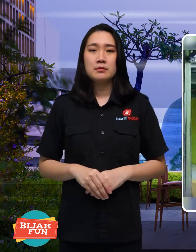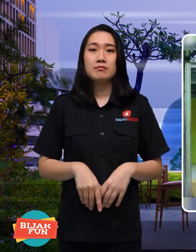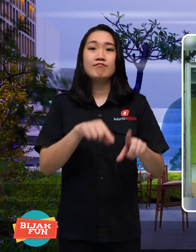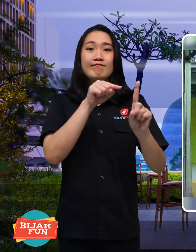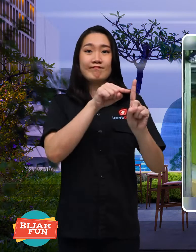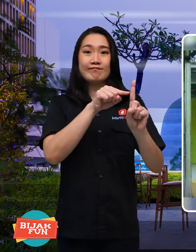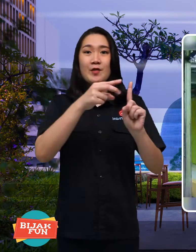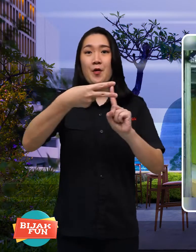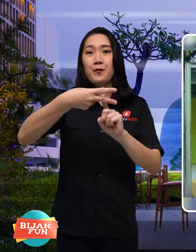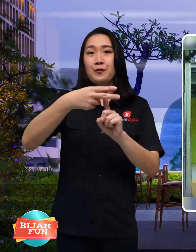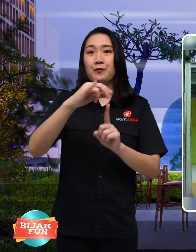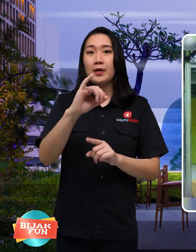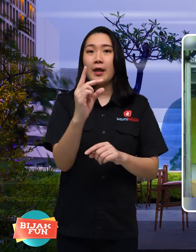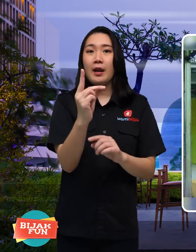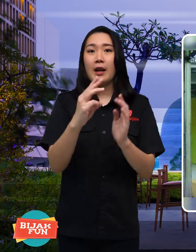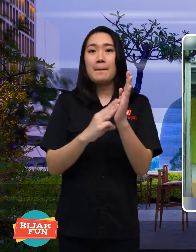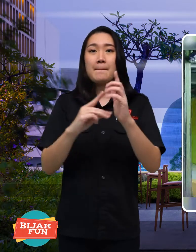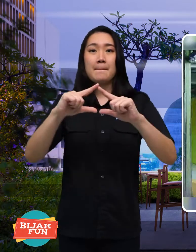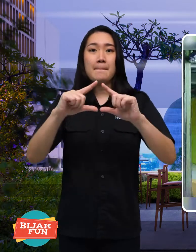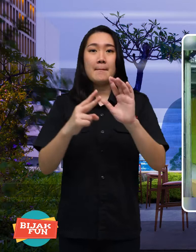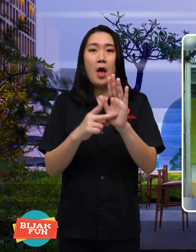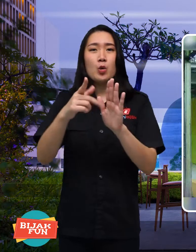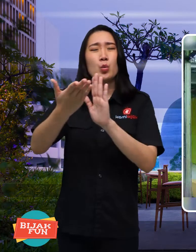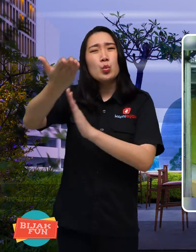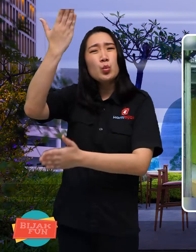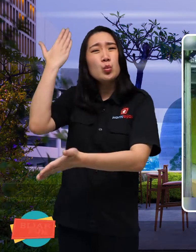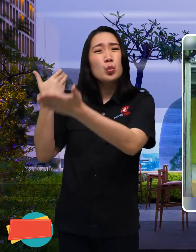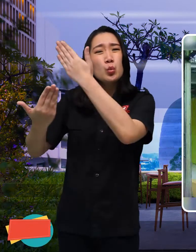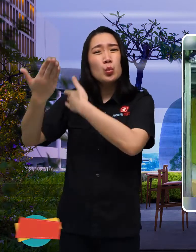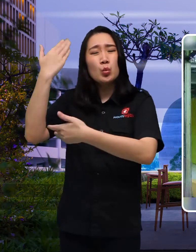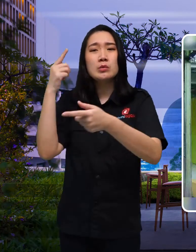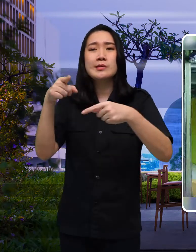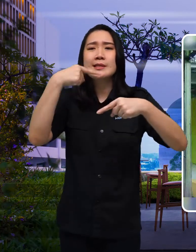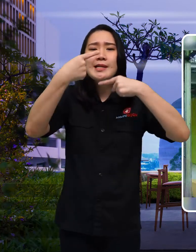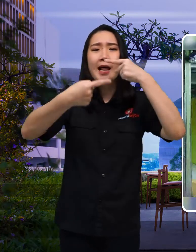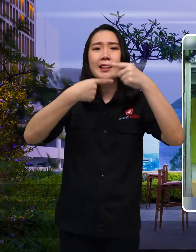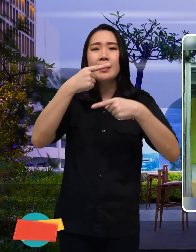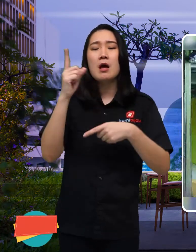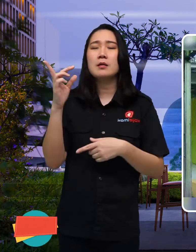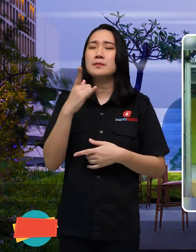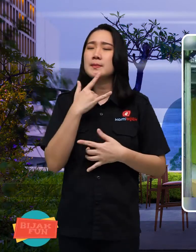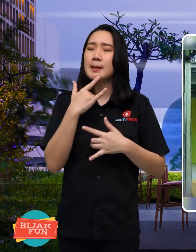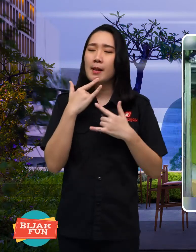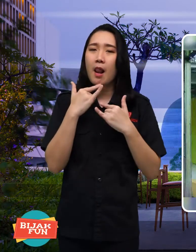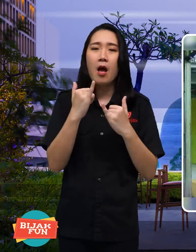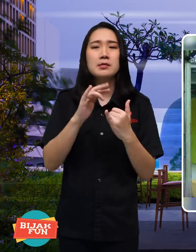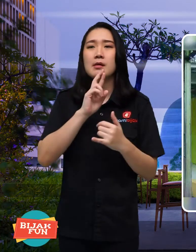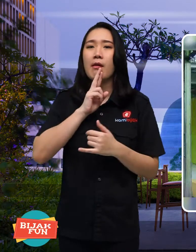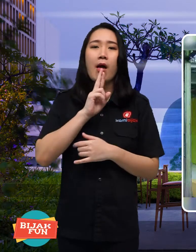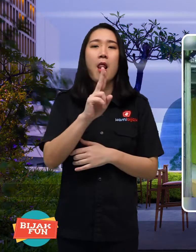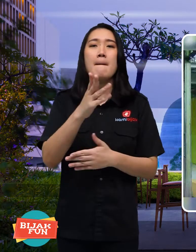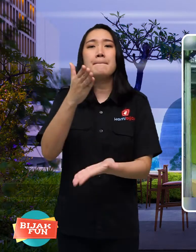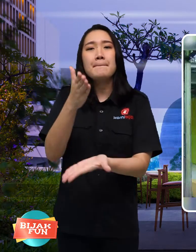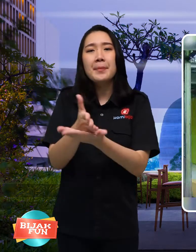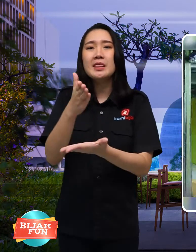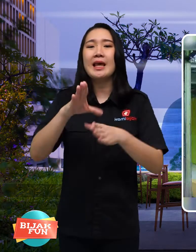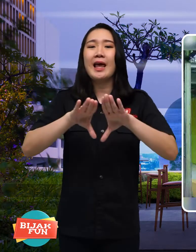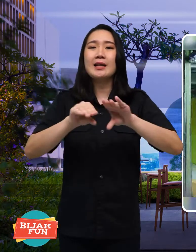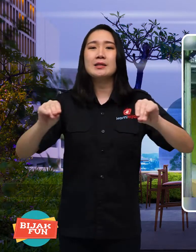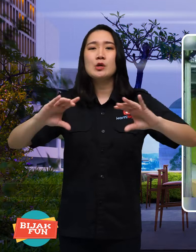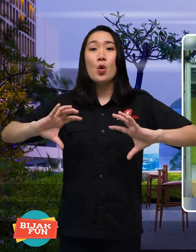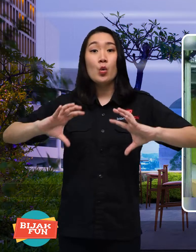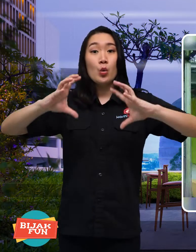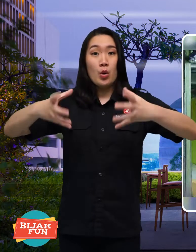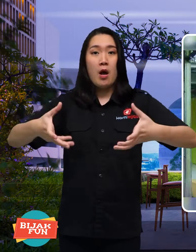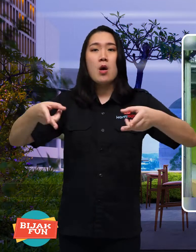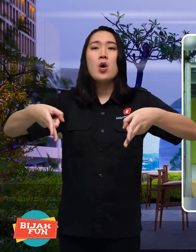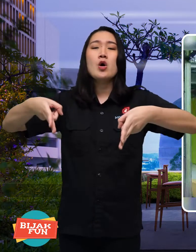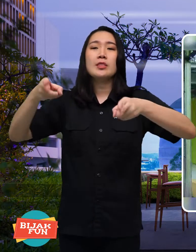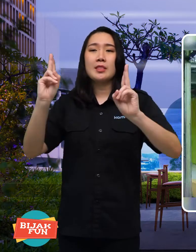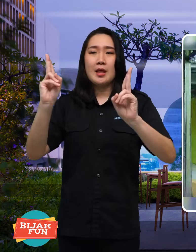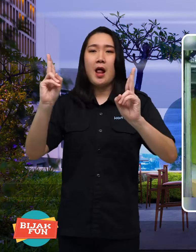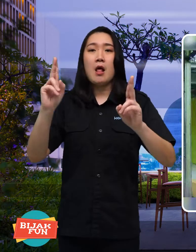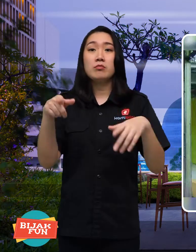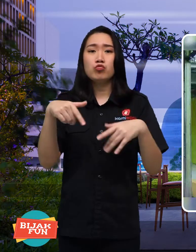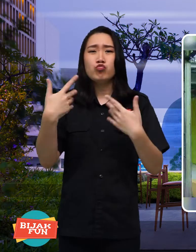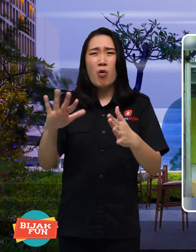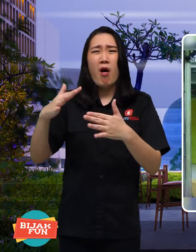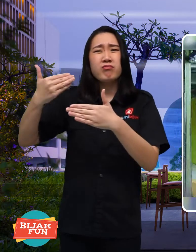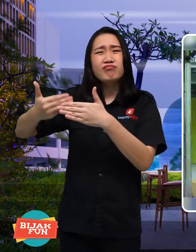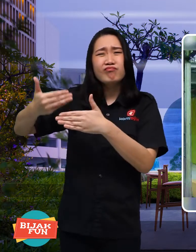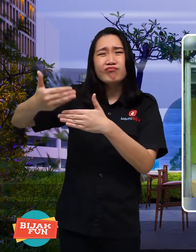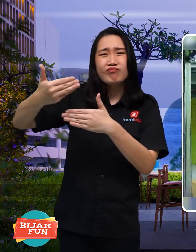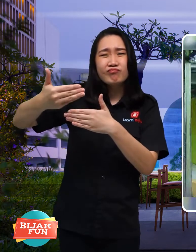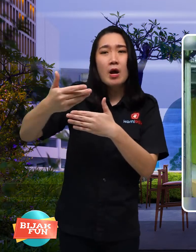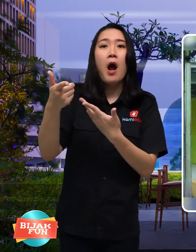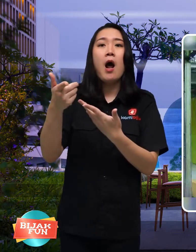Firman told me that he was willing to stop working at the world of hospitality that he has been doing for many years.